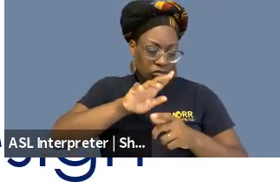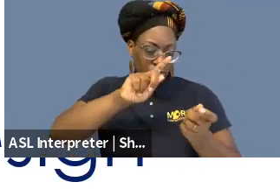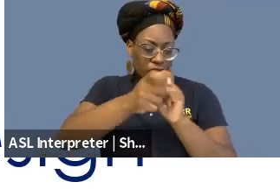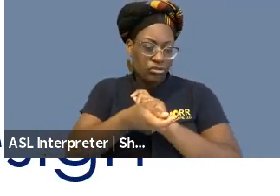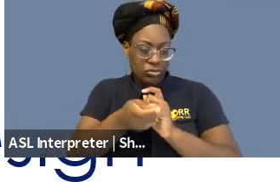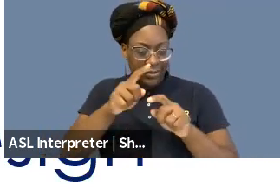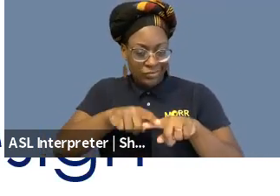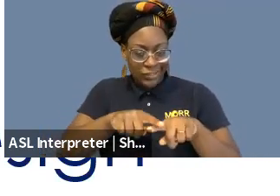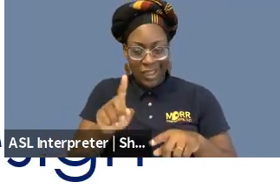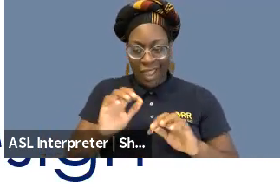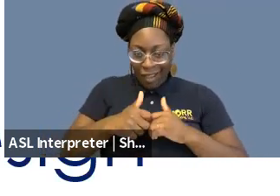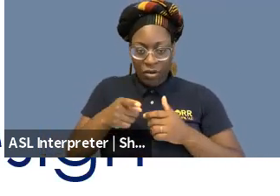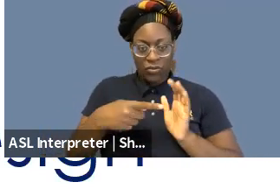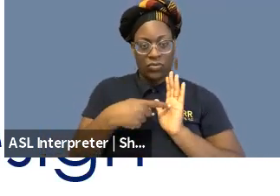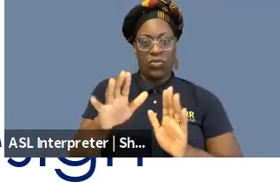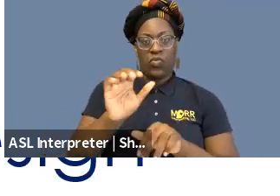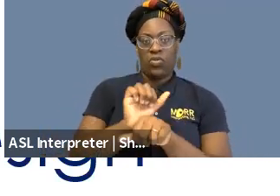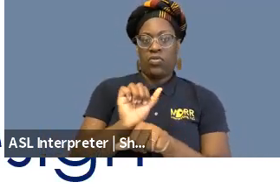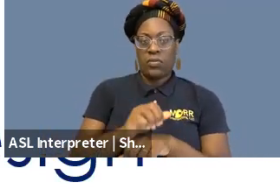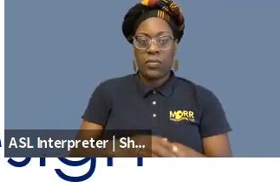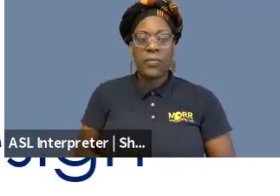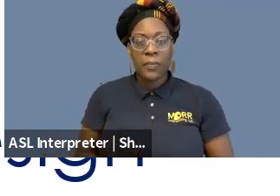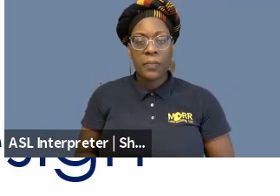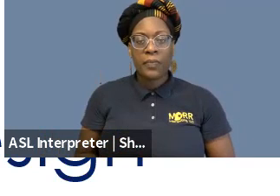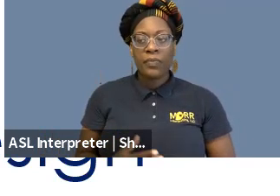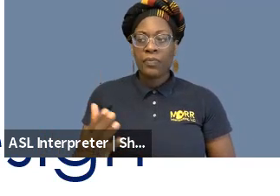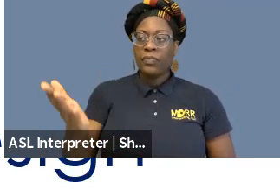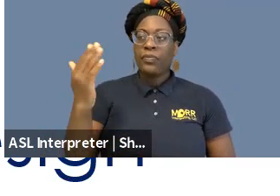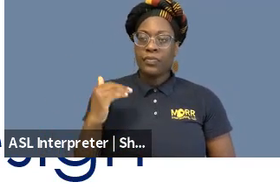Tutors can get to the heart of the rhetorical choices behind multimodal